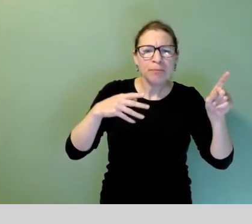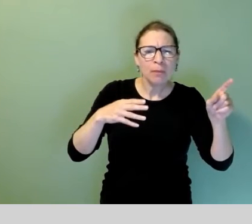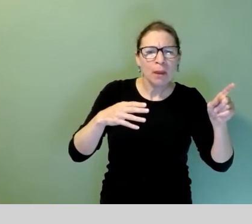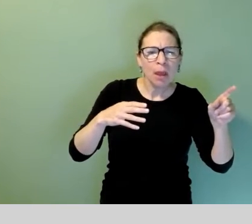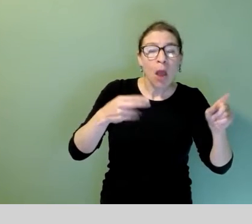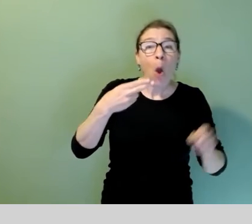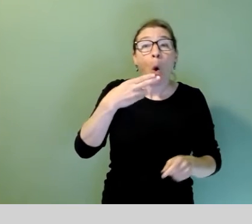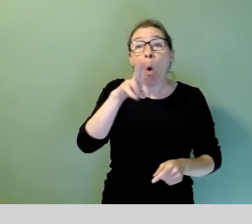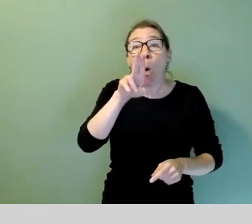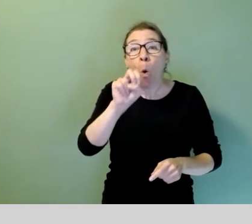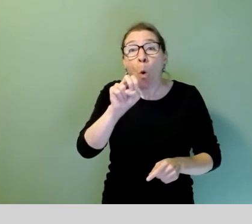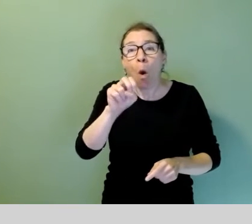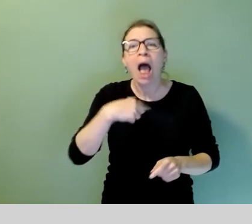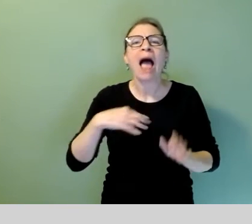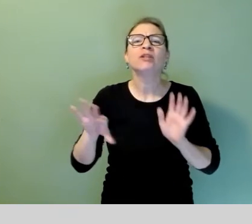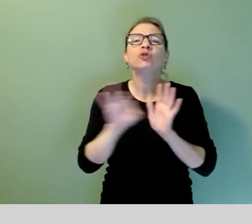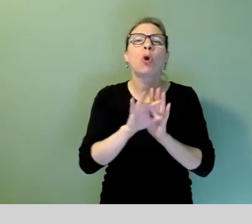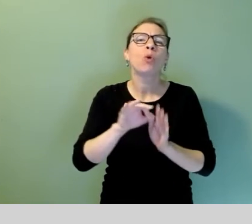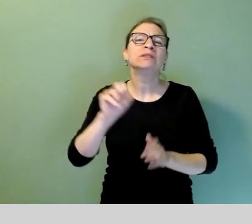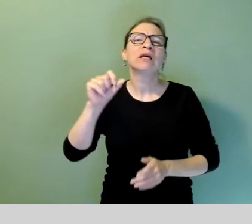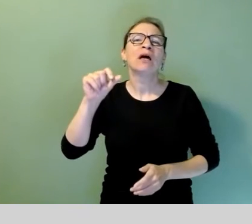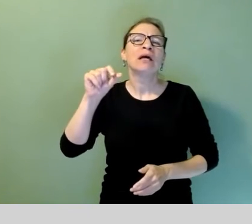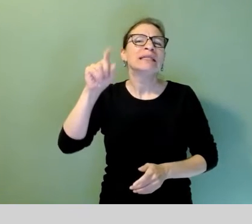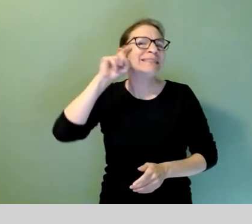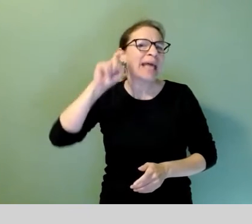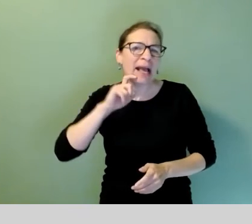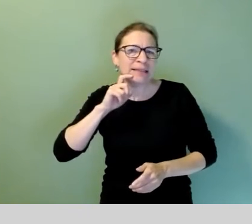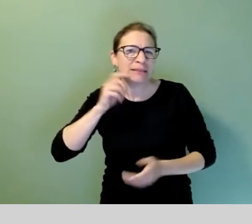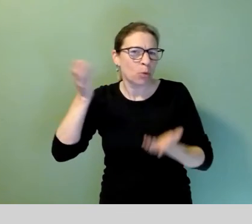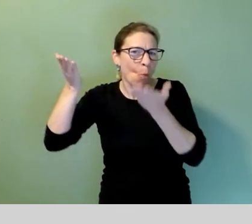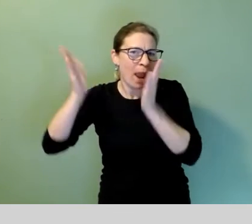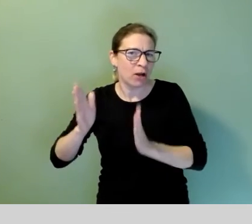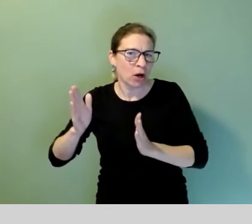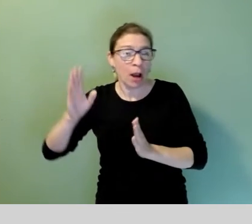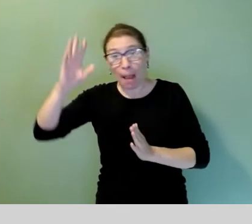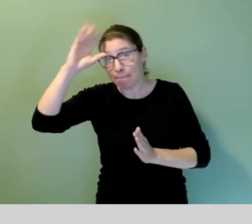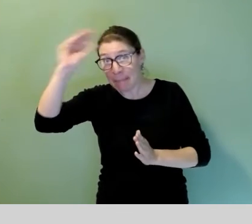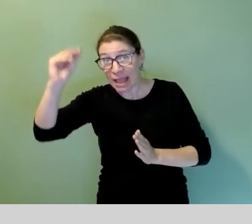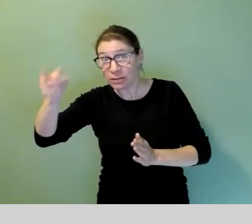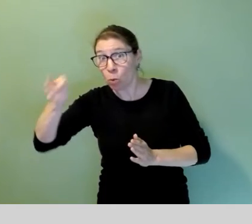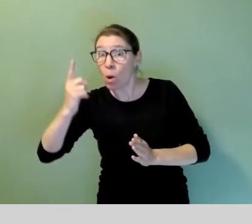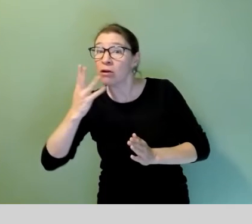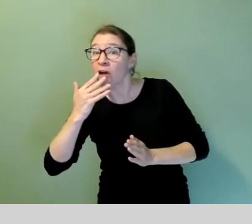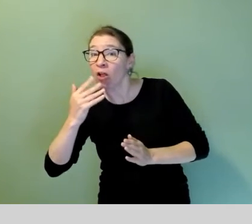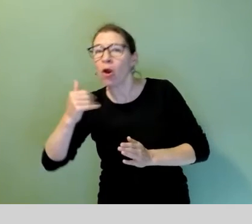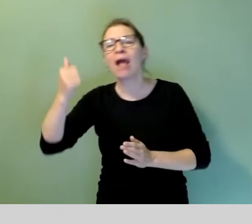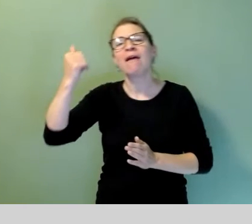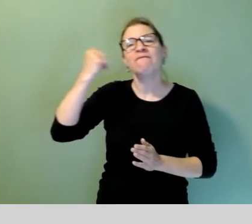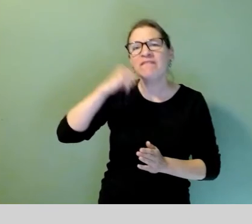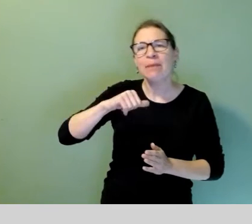For hue we have the sex of the server. So this which basically will mean that males will have one color.